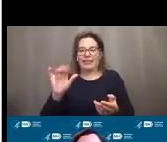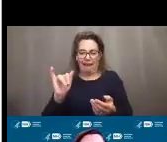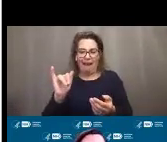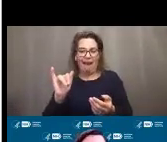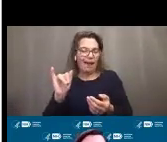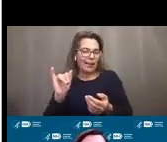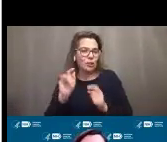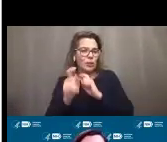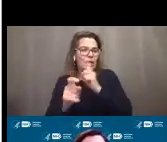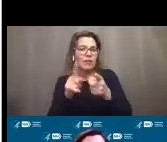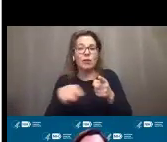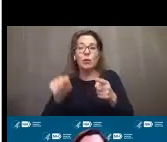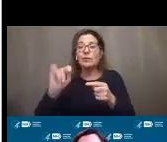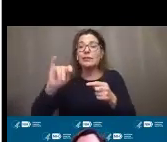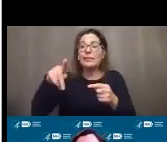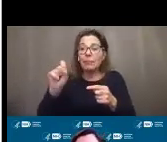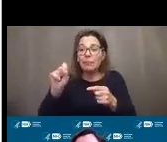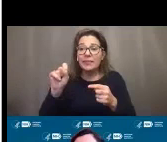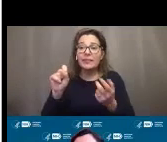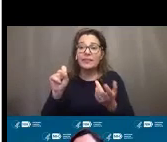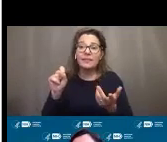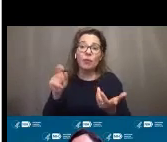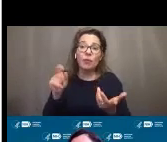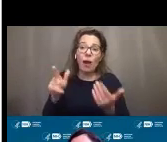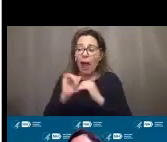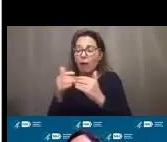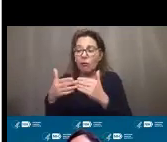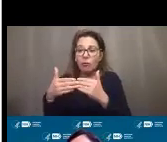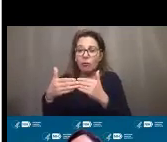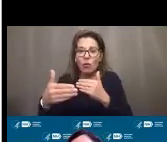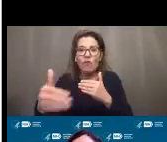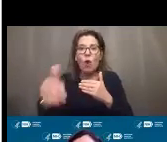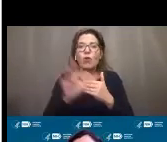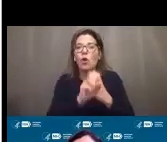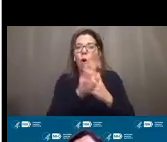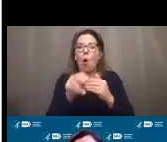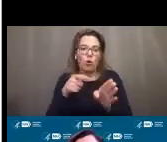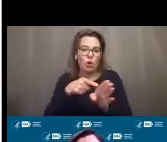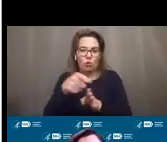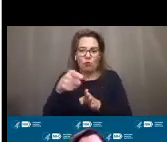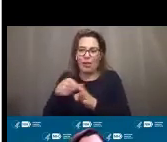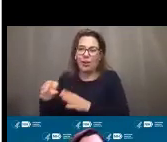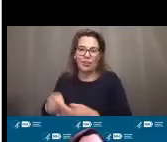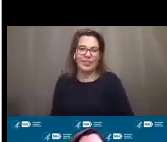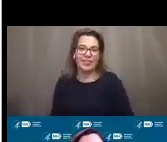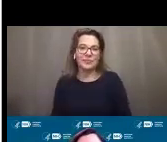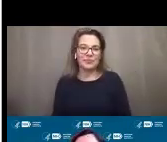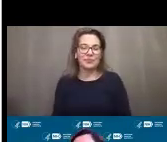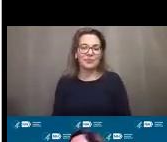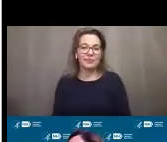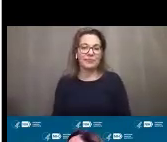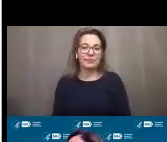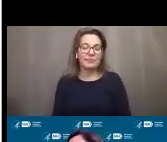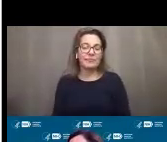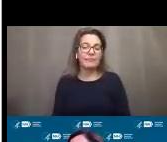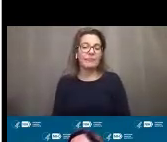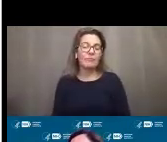Are you a postdoc after your Ph.D. or M.D.? Are you in residency? Are you an early-career investigator,